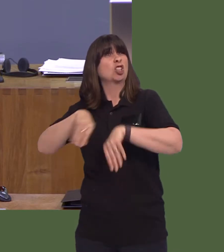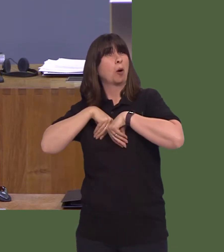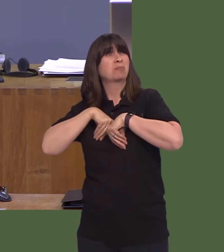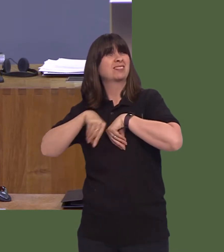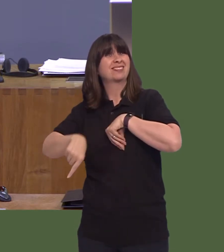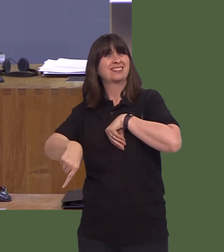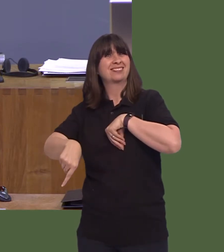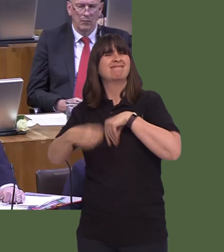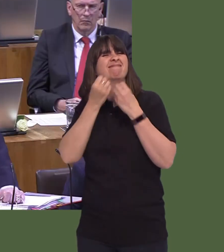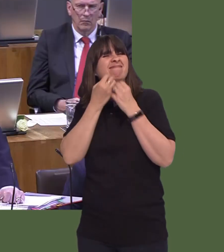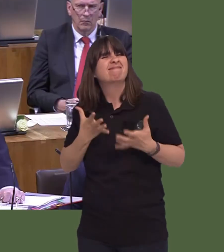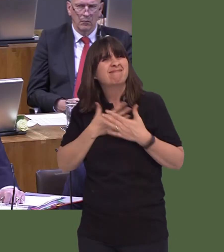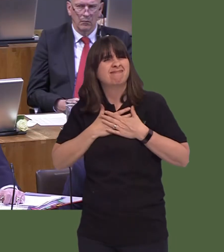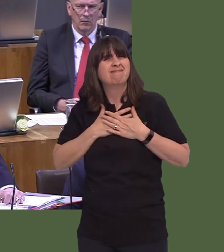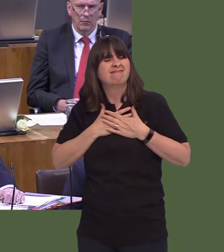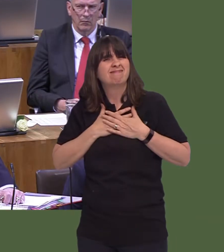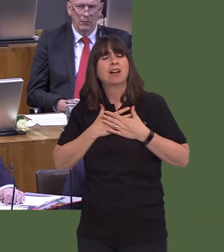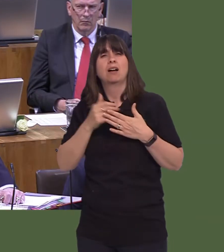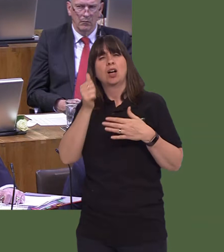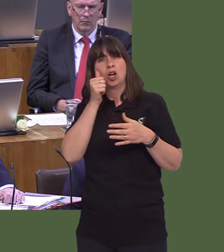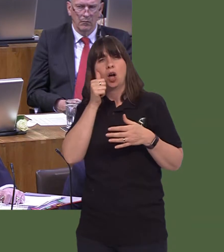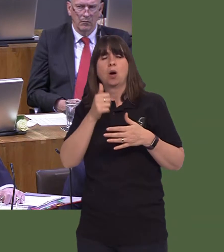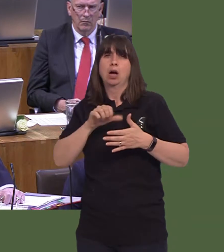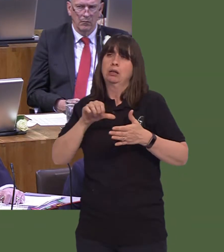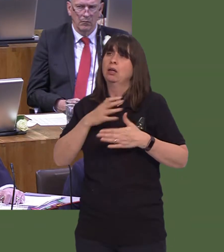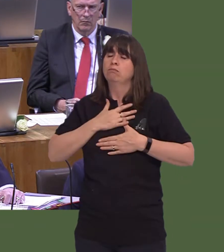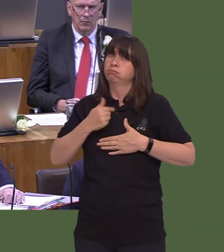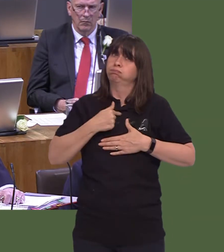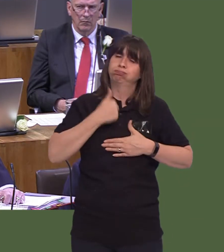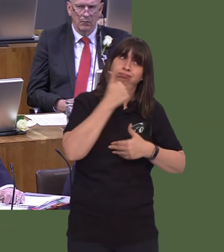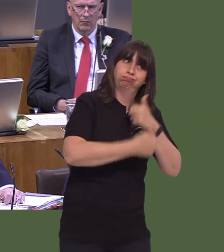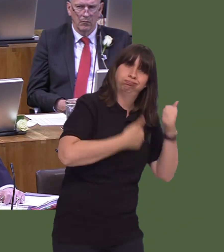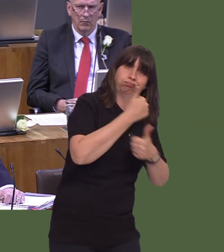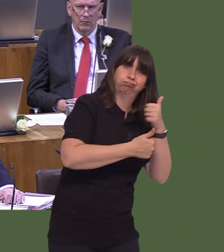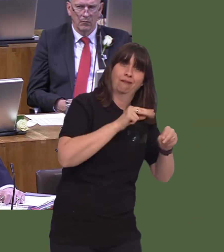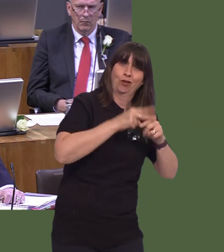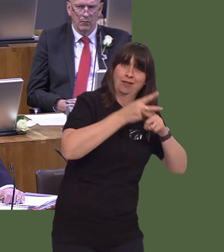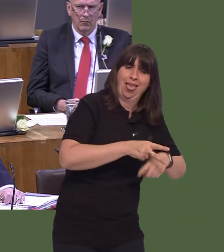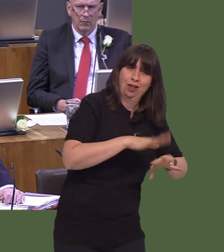It's very, very emotionally difficult for people, and I really take my hat off to them. She asked what we have done as a Government.